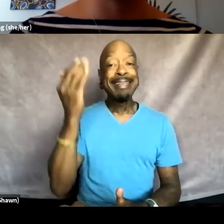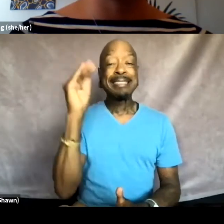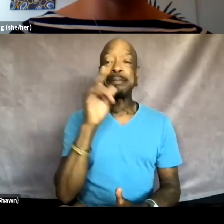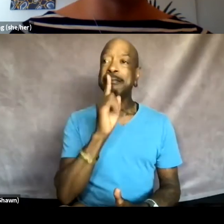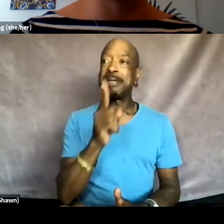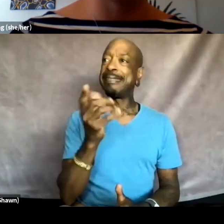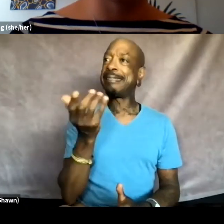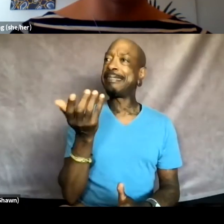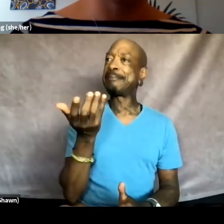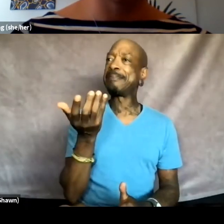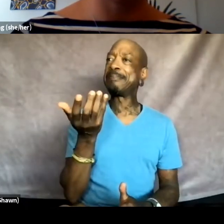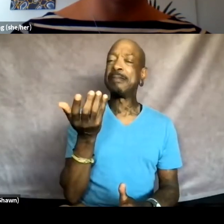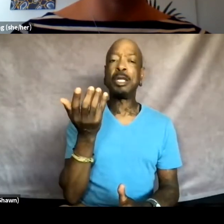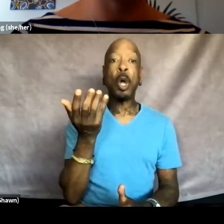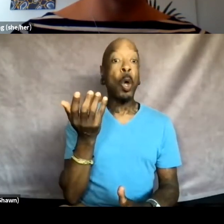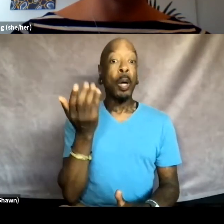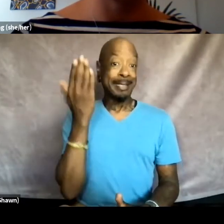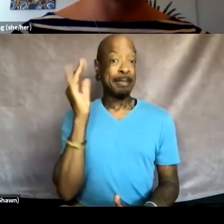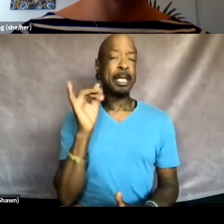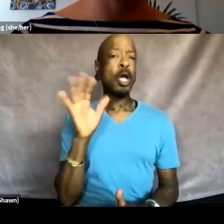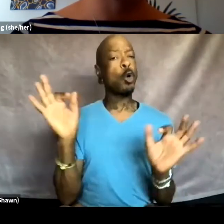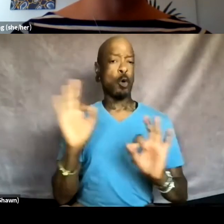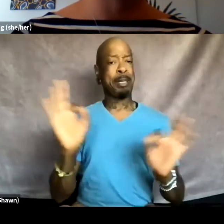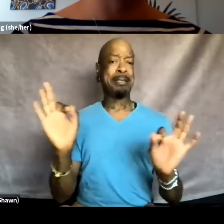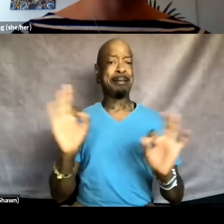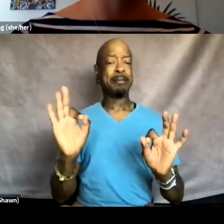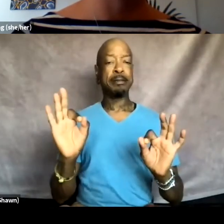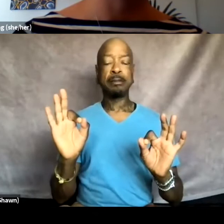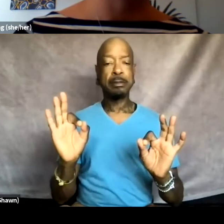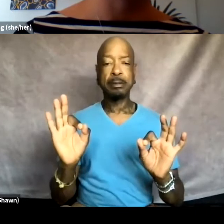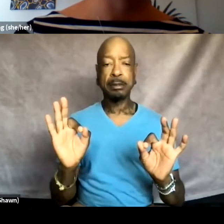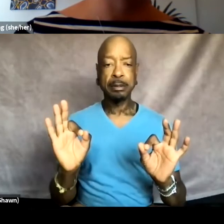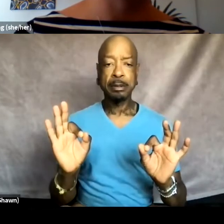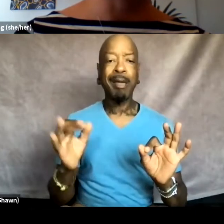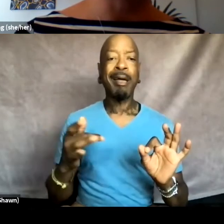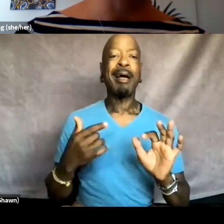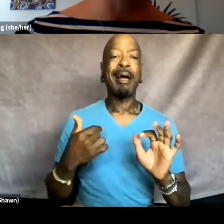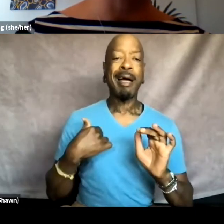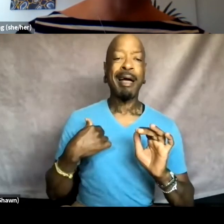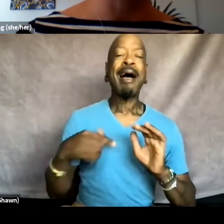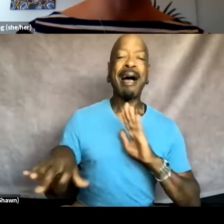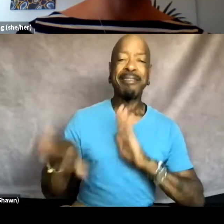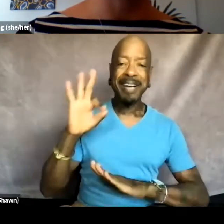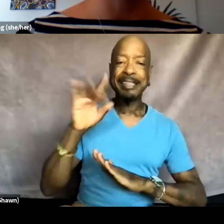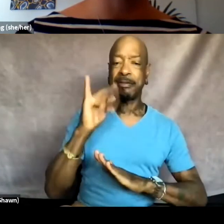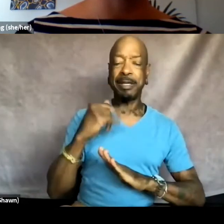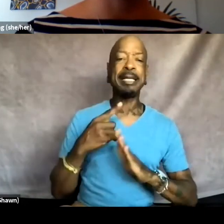Keah Brown: no big deal, but I find that these things actually shaped the way that the world